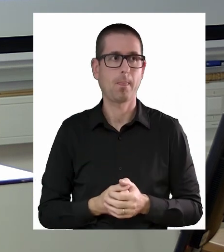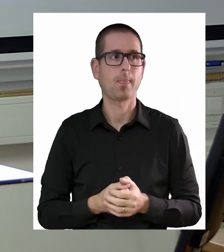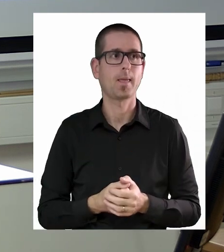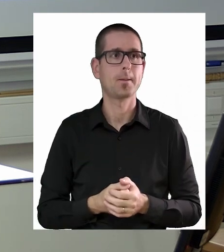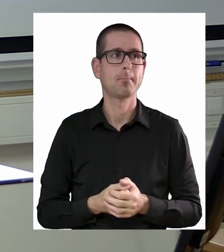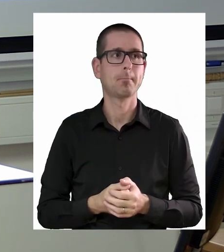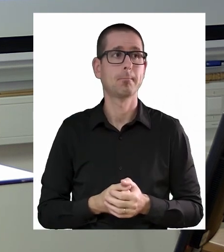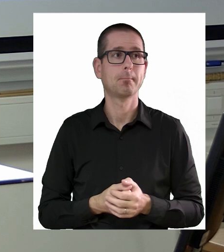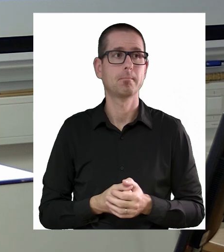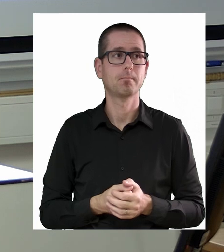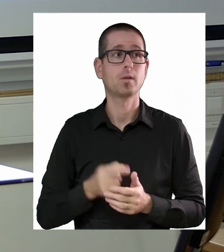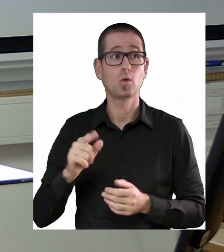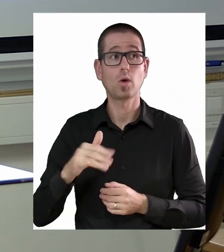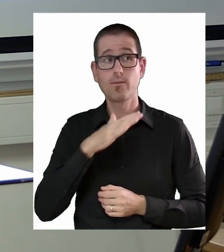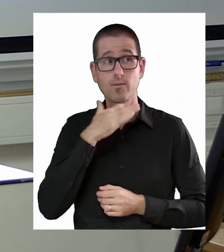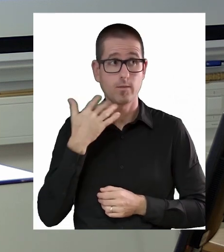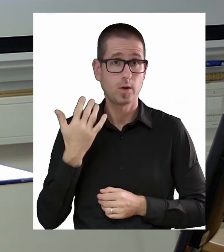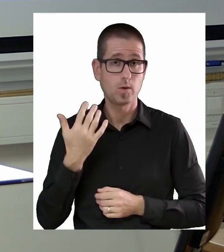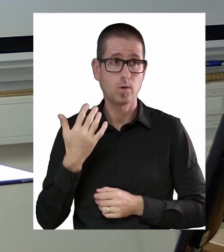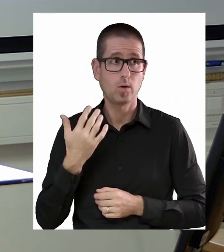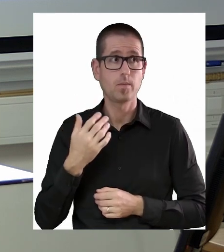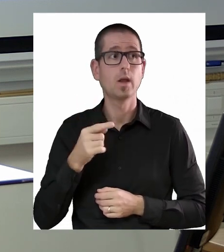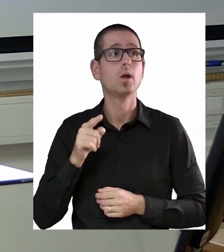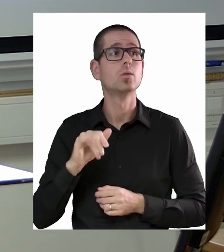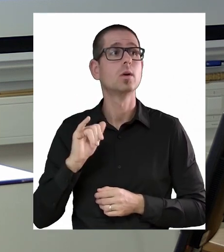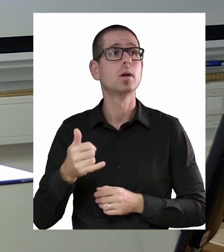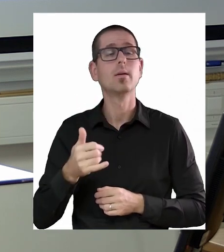which is a lot. They are very detailed